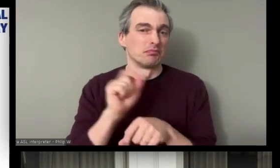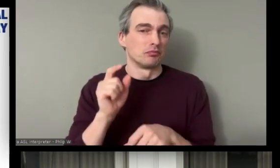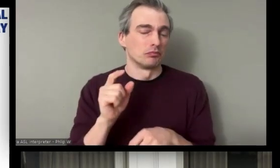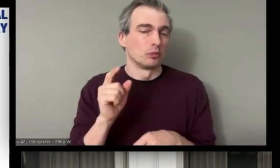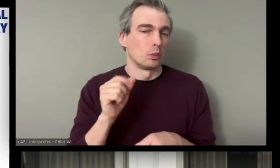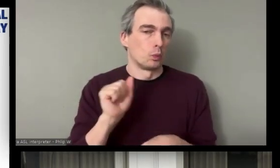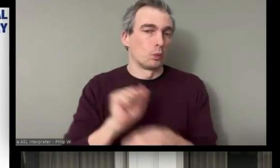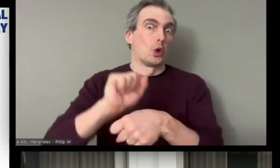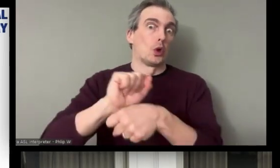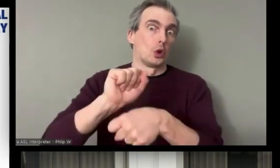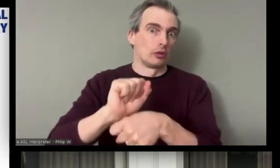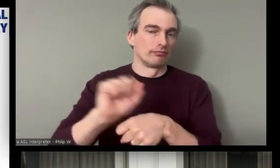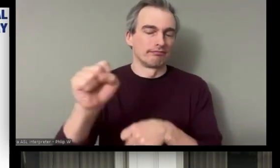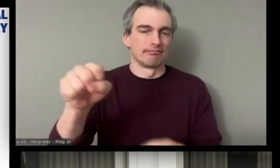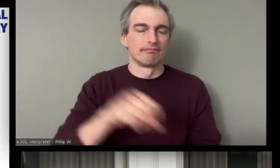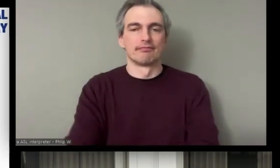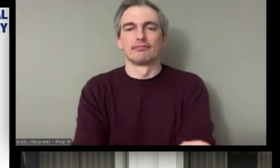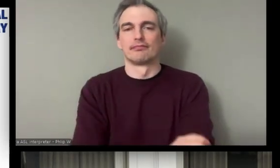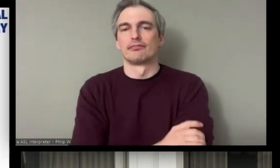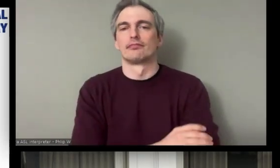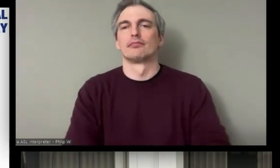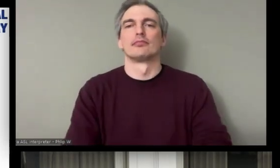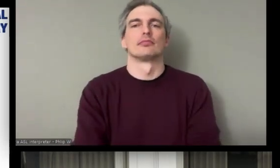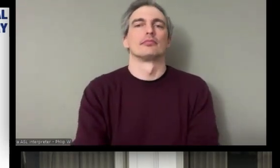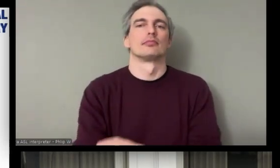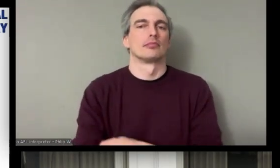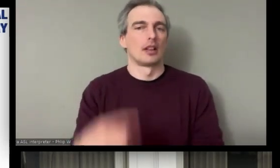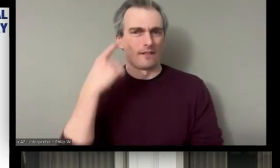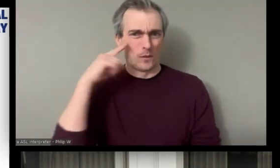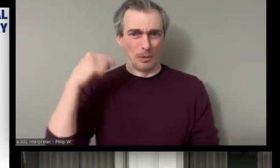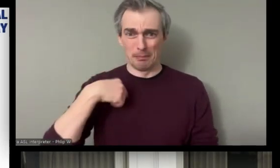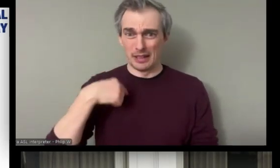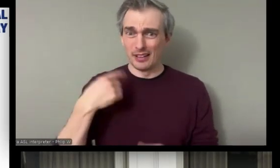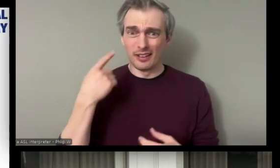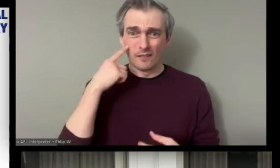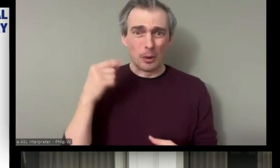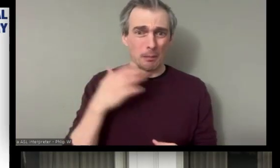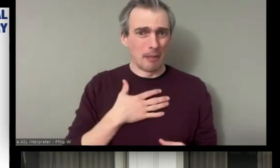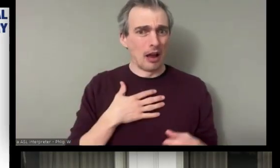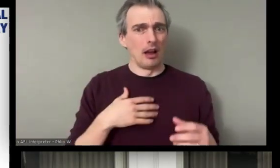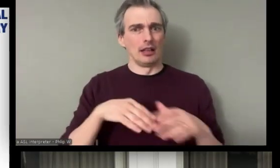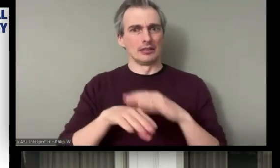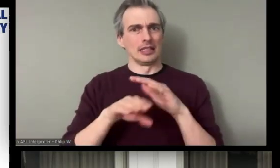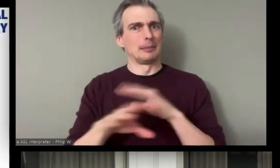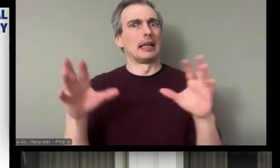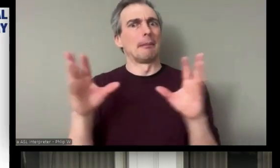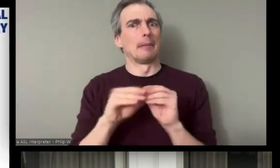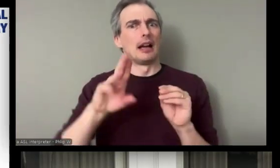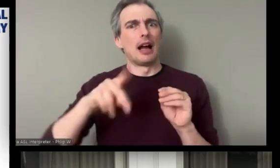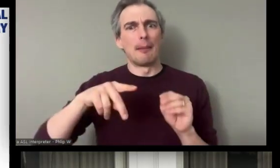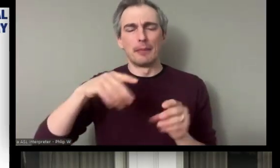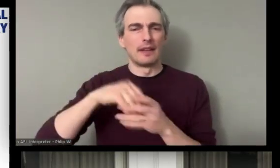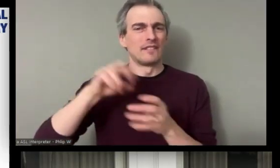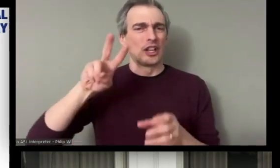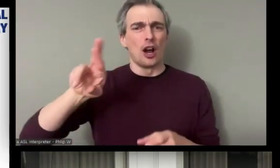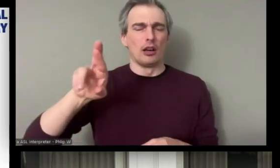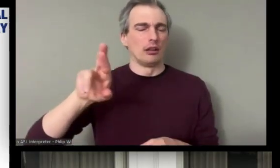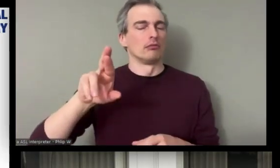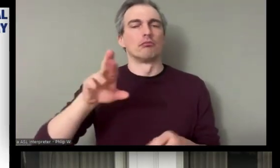Having captioning is a hard requirement. Like, we have to have that. We've always had this meetup with human captions.